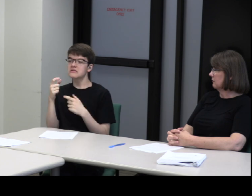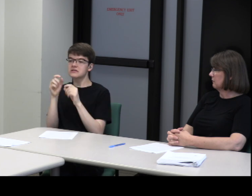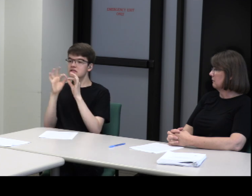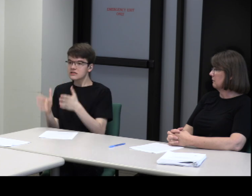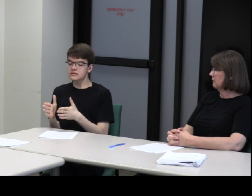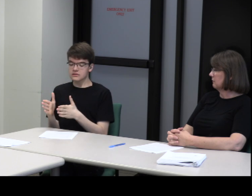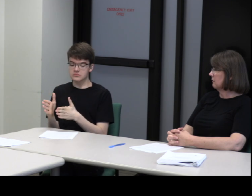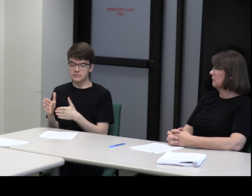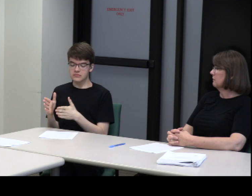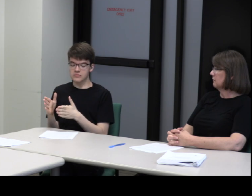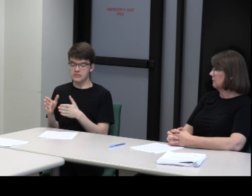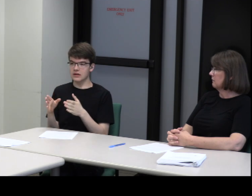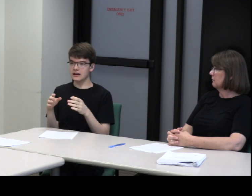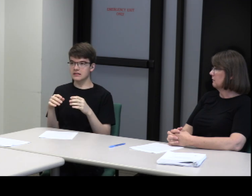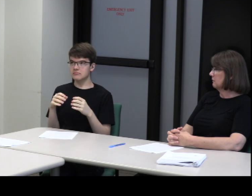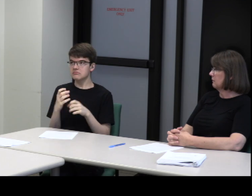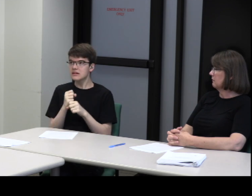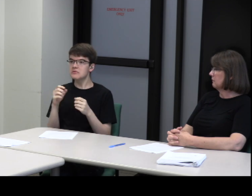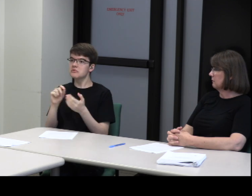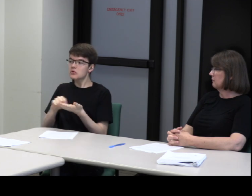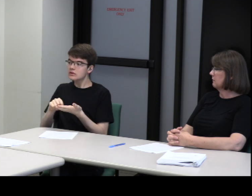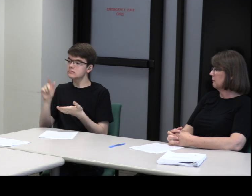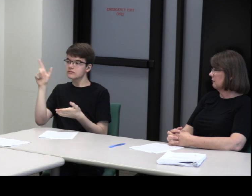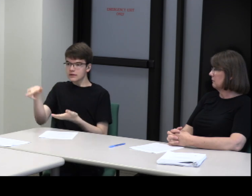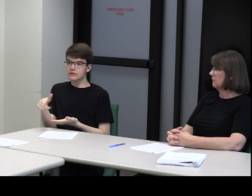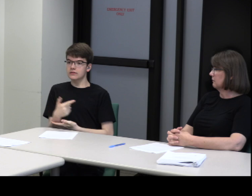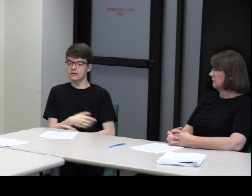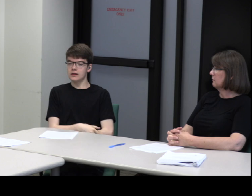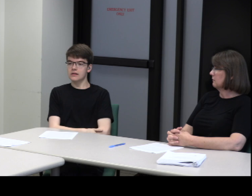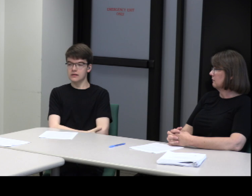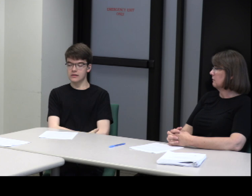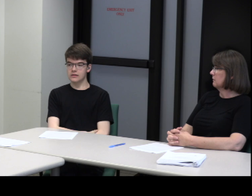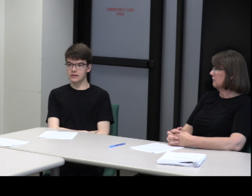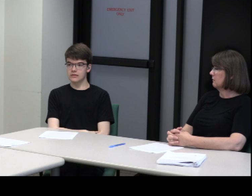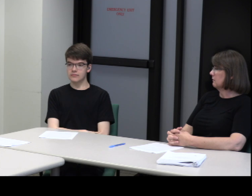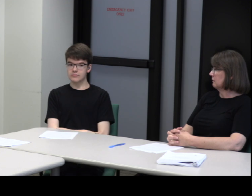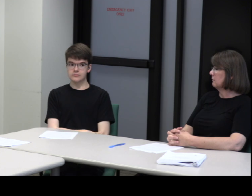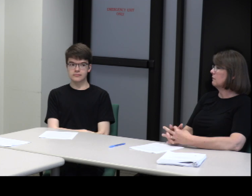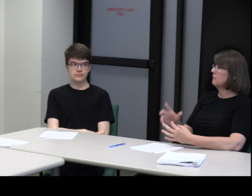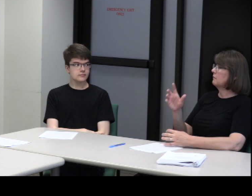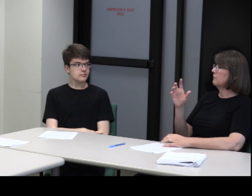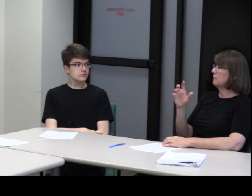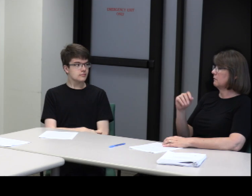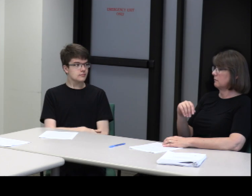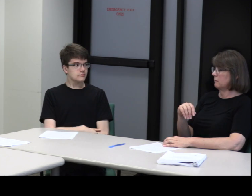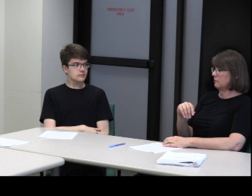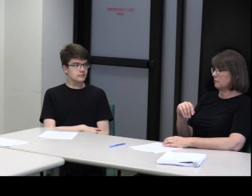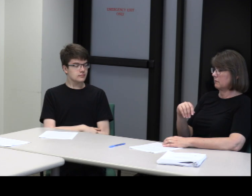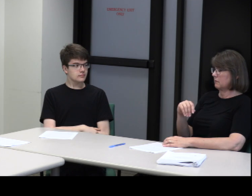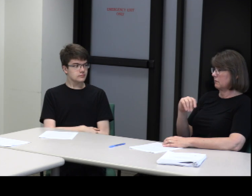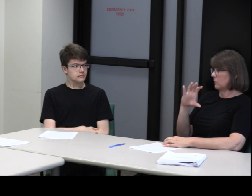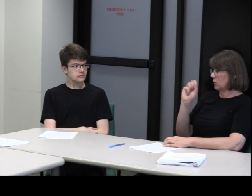to help me understand the information better. It would also allow me to watch the interpreter better and look at the notes later.